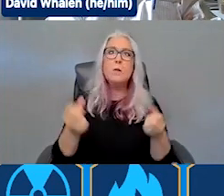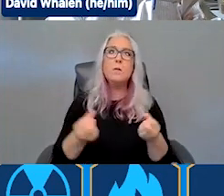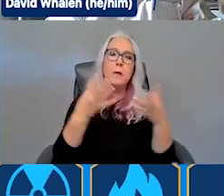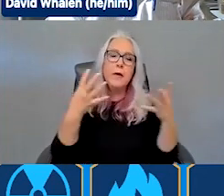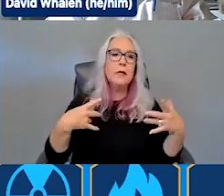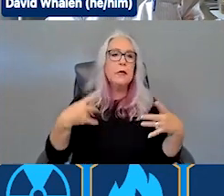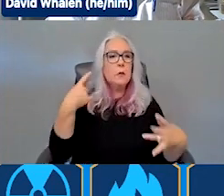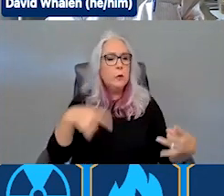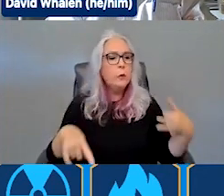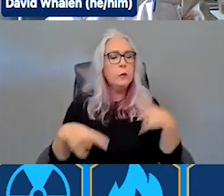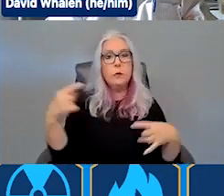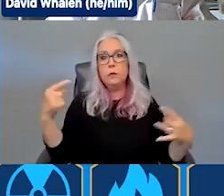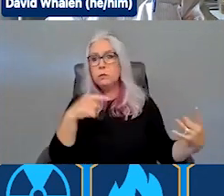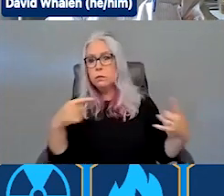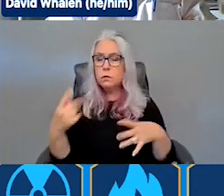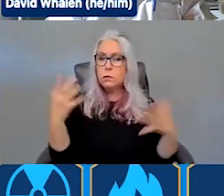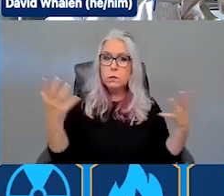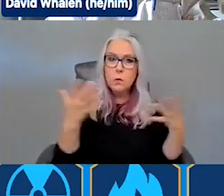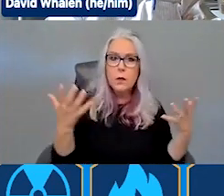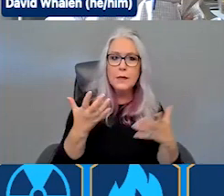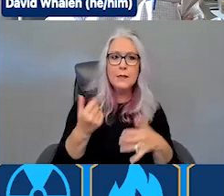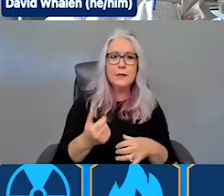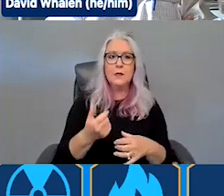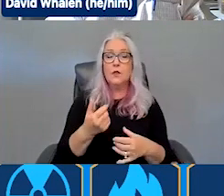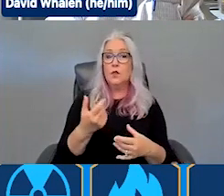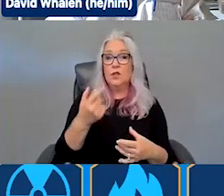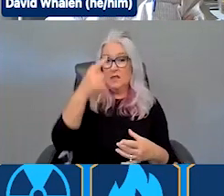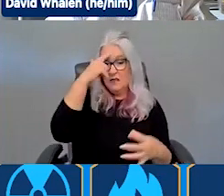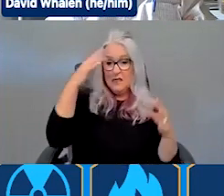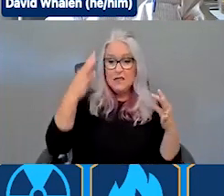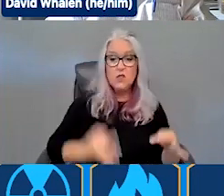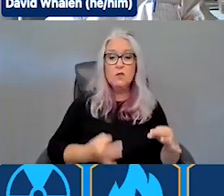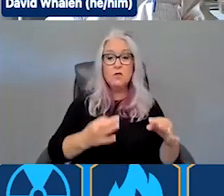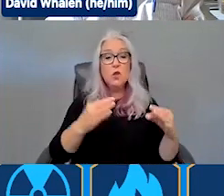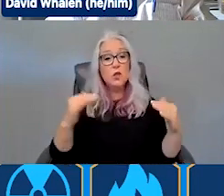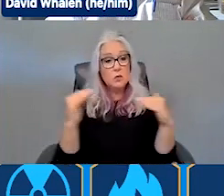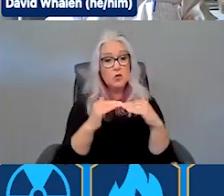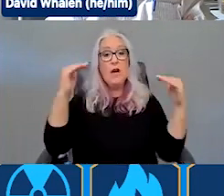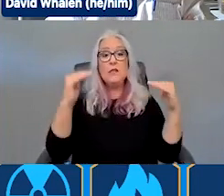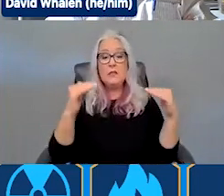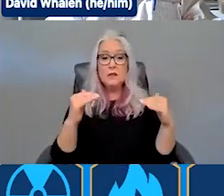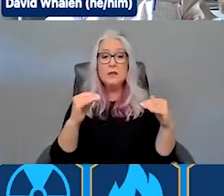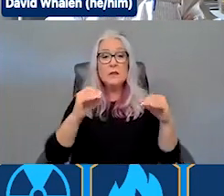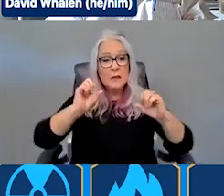about what counts as a just or equitable triage protocol. Because we can't just avoid